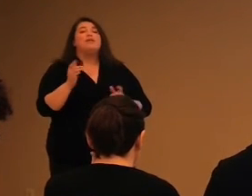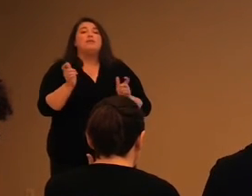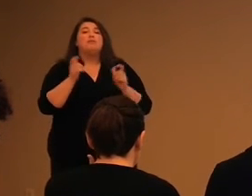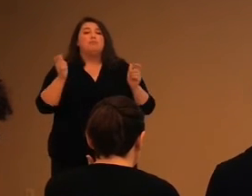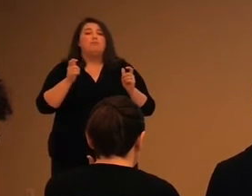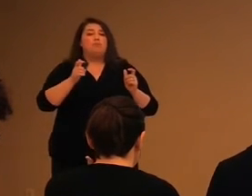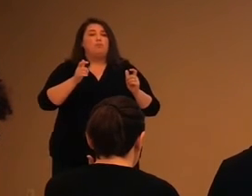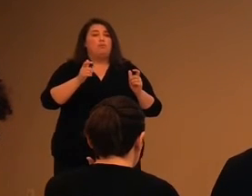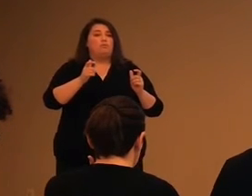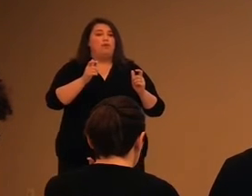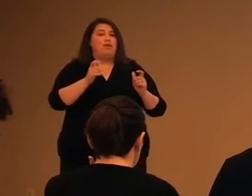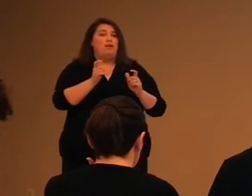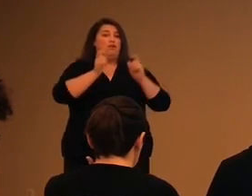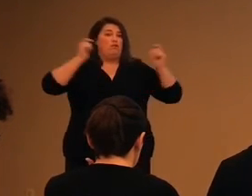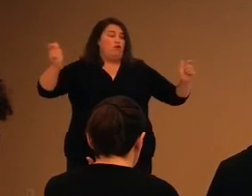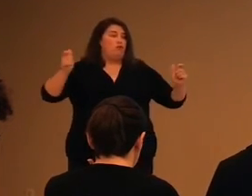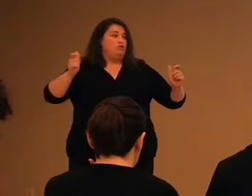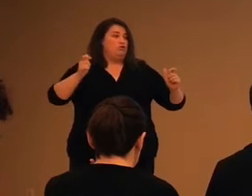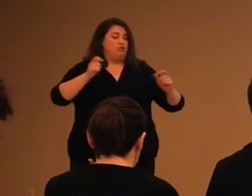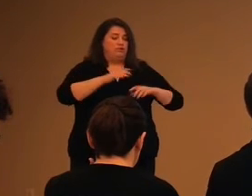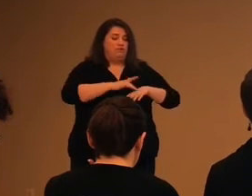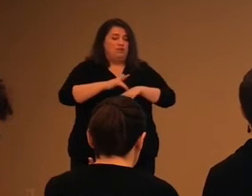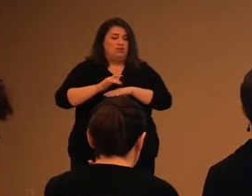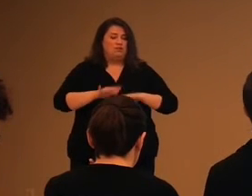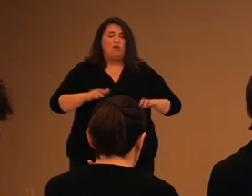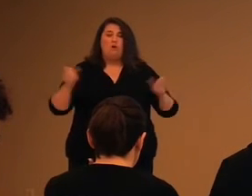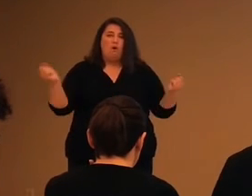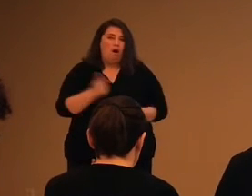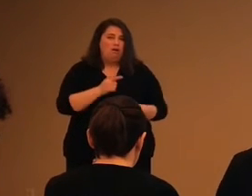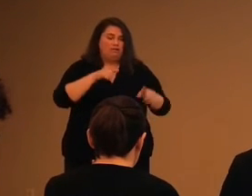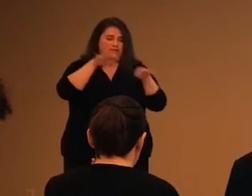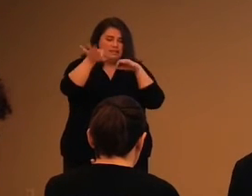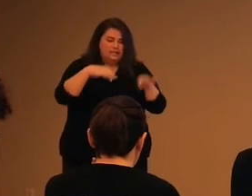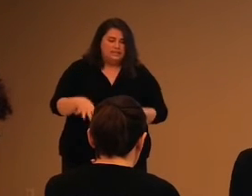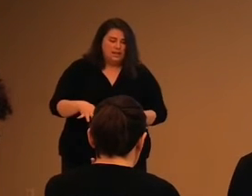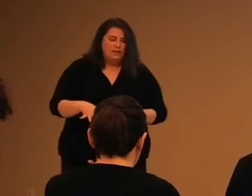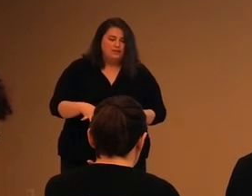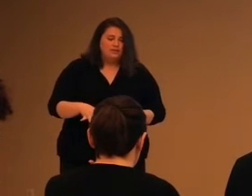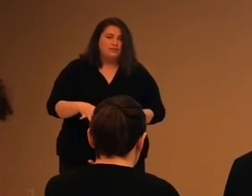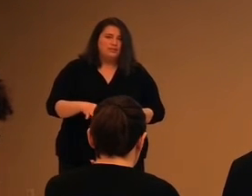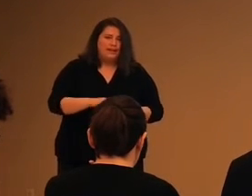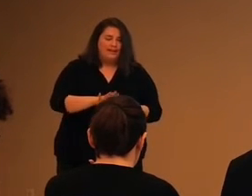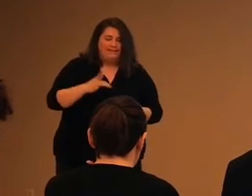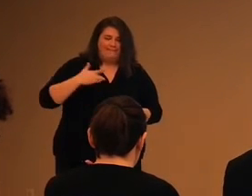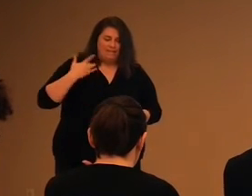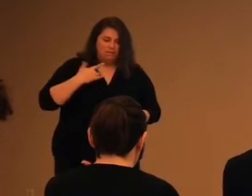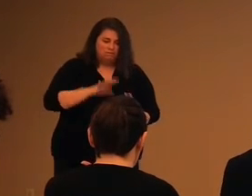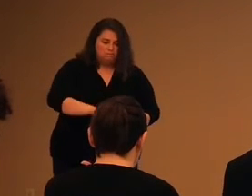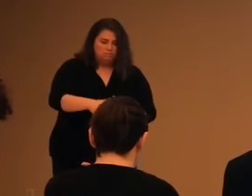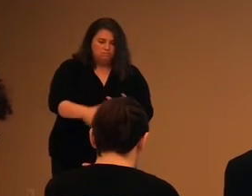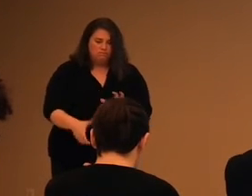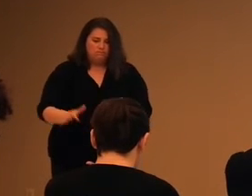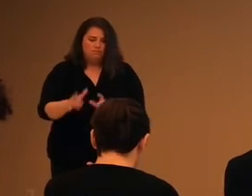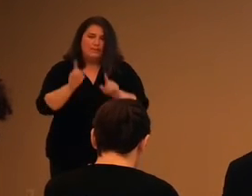And then there's larger capitals where you can feel all the details and take a look with your hands of all the different steamboat features